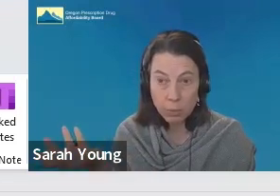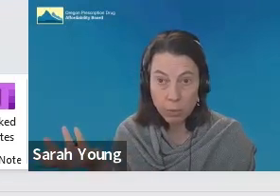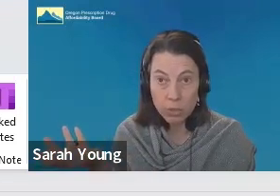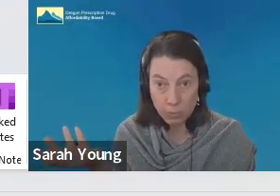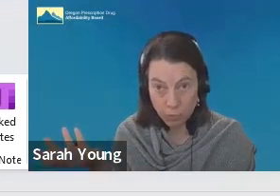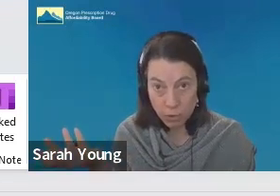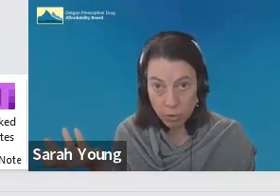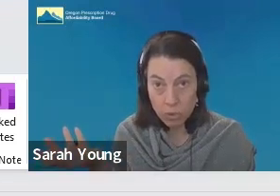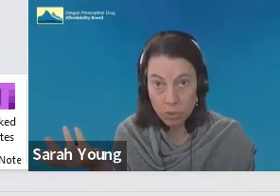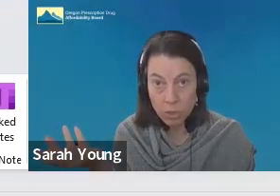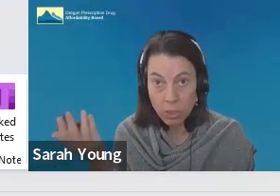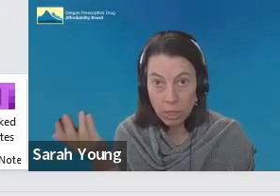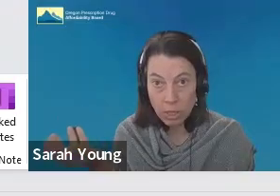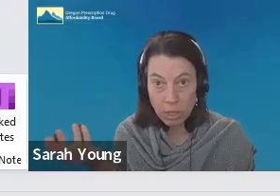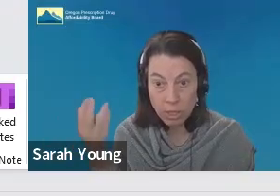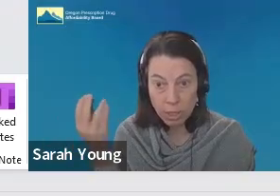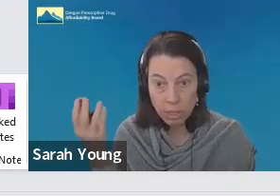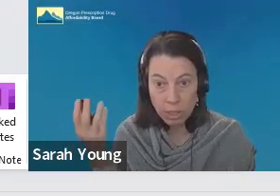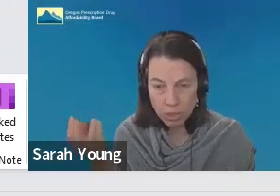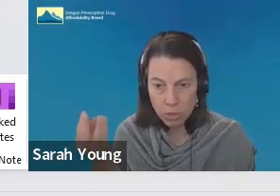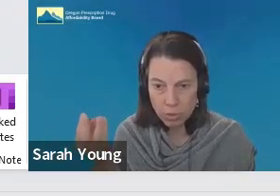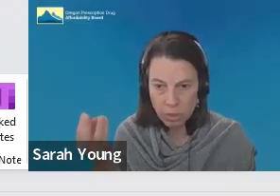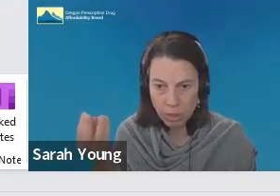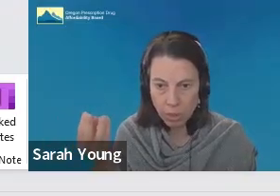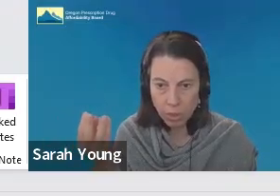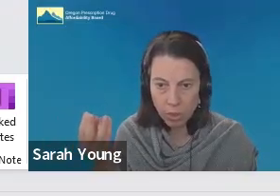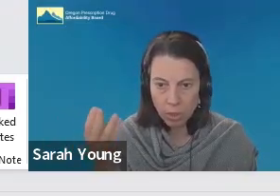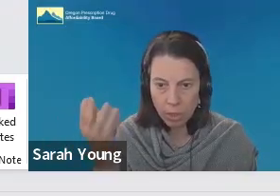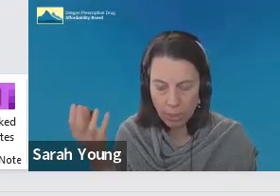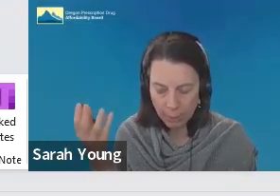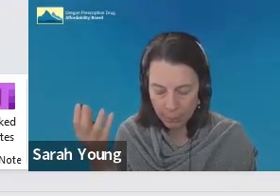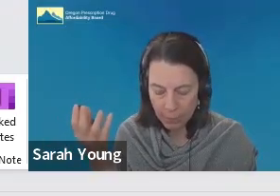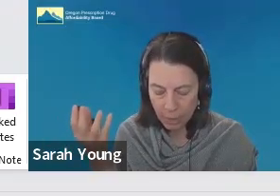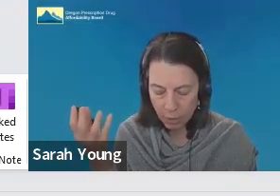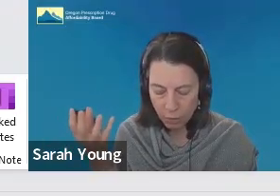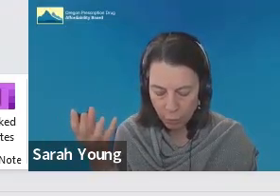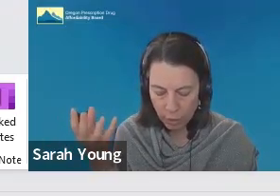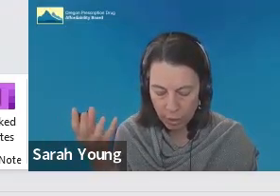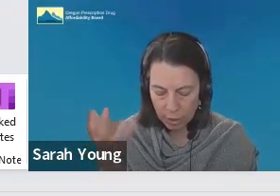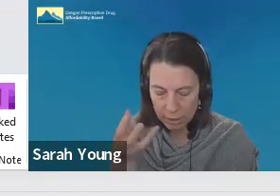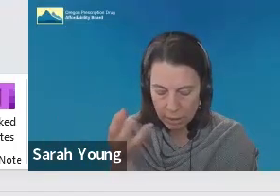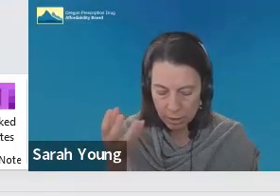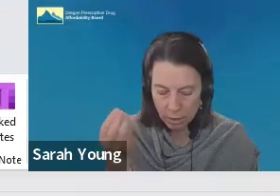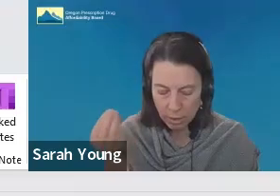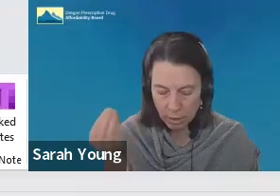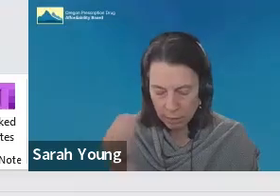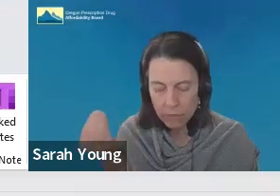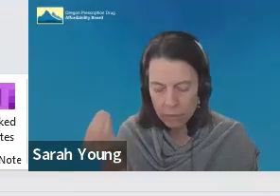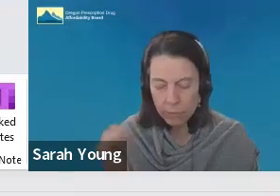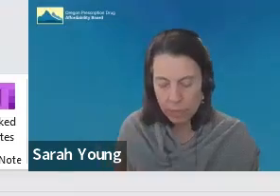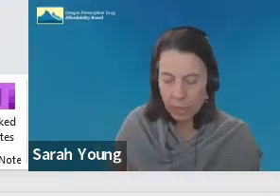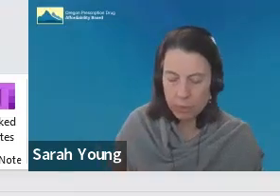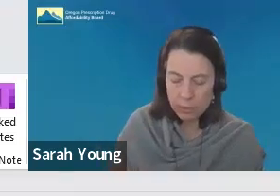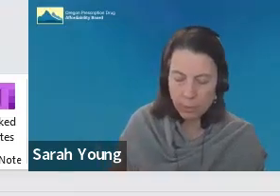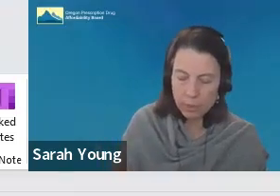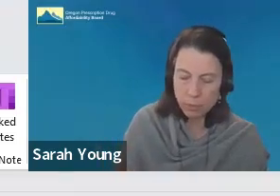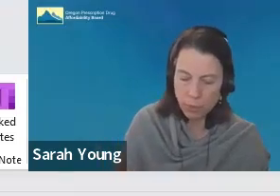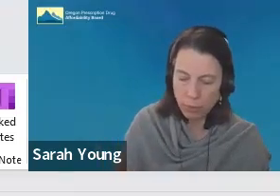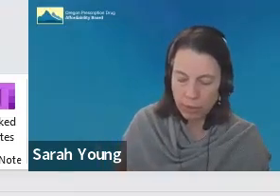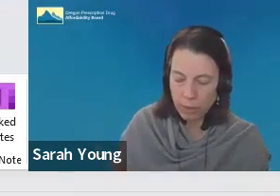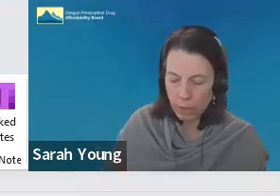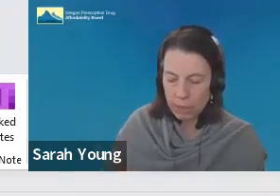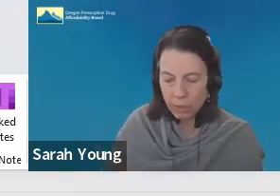was more difficult in this year's data call. Um, for us it it seems like that was a space where we